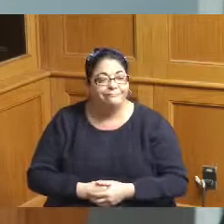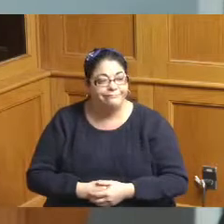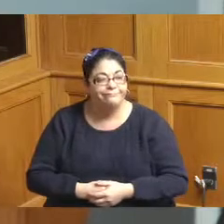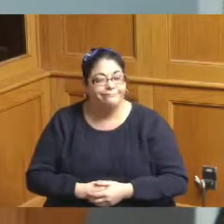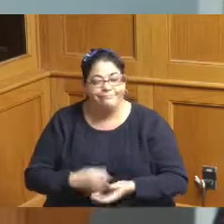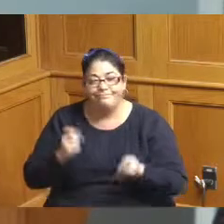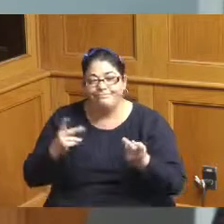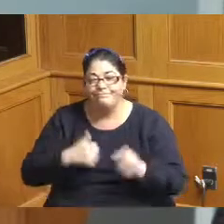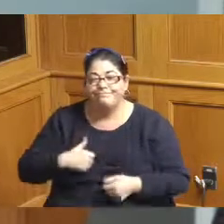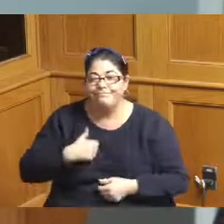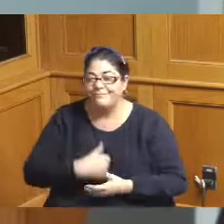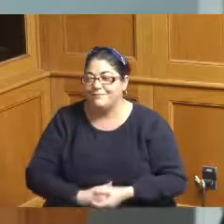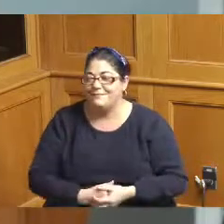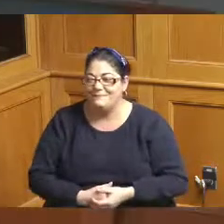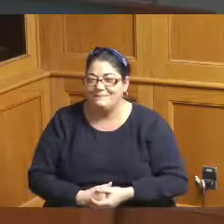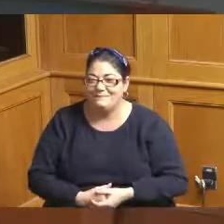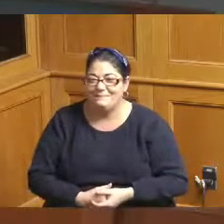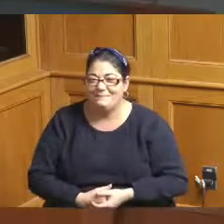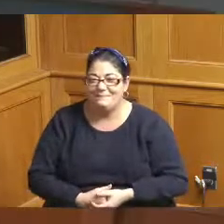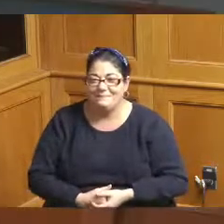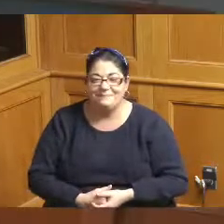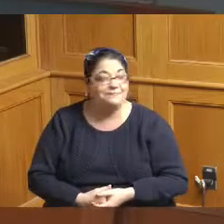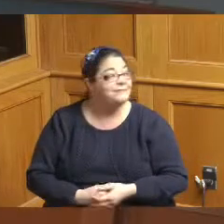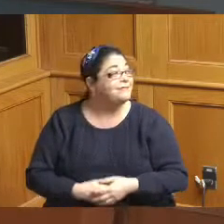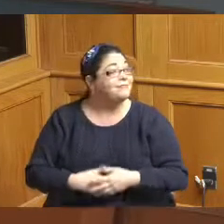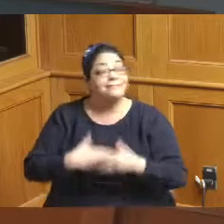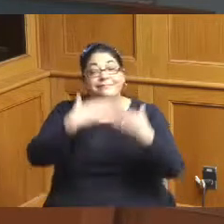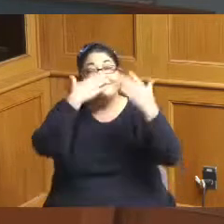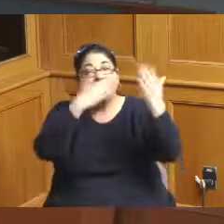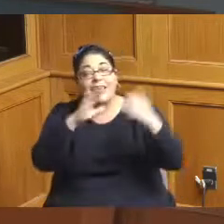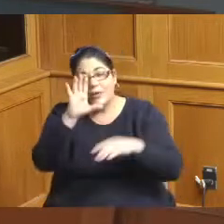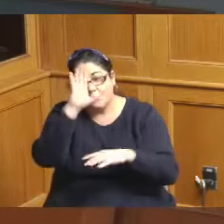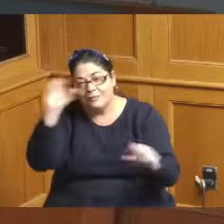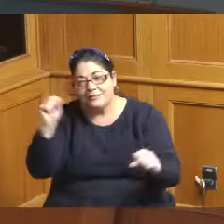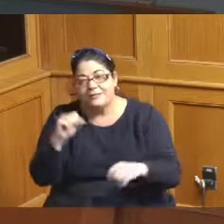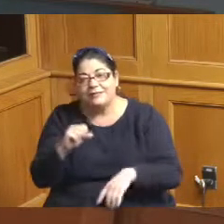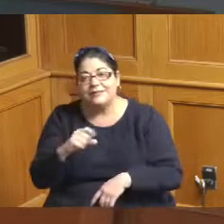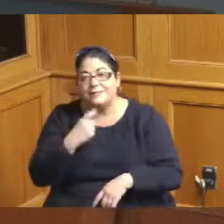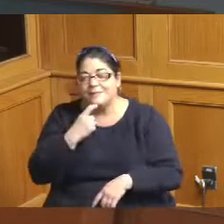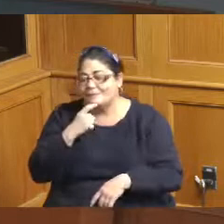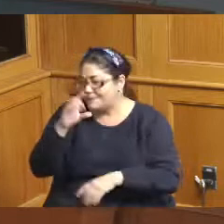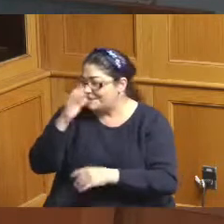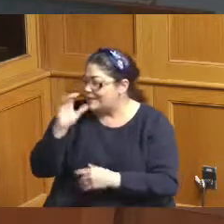you Commissioner drew house thank you thank you for the update as always so if someone were to be